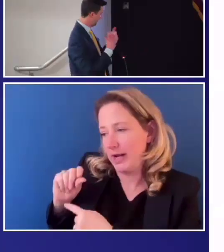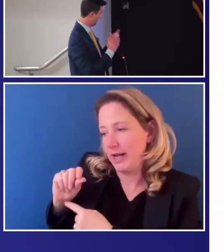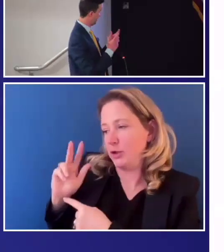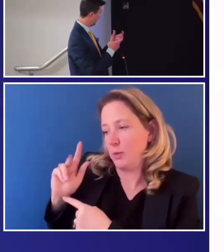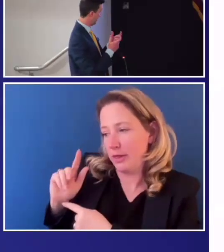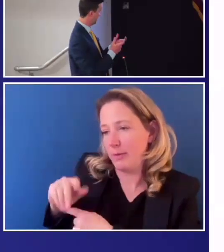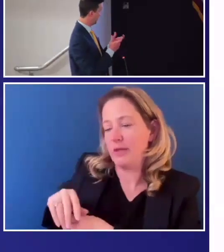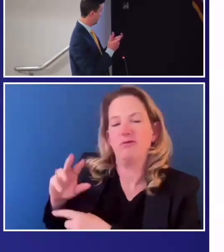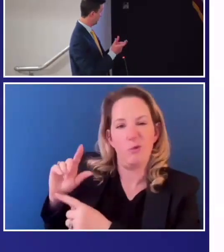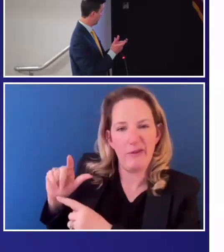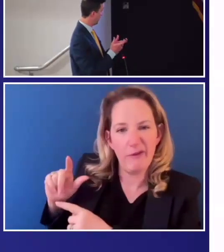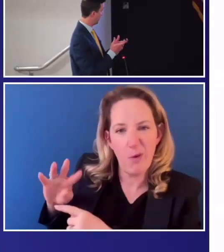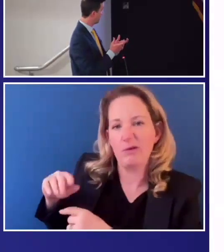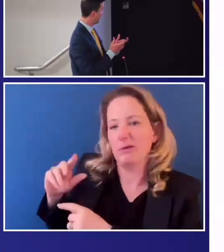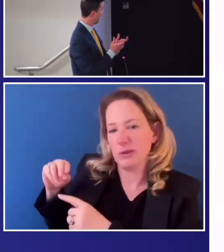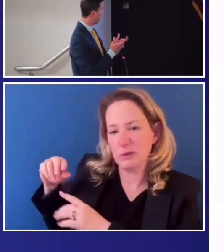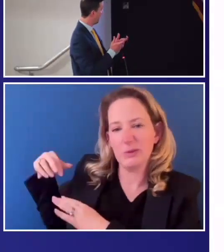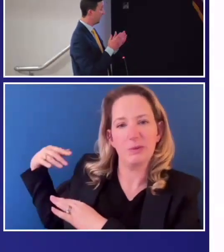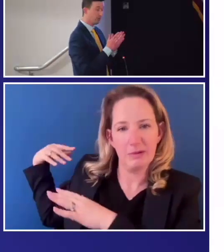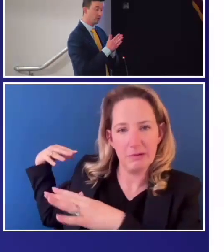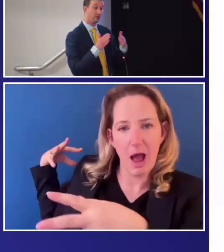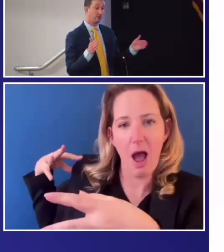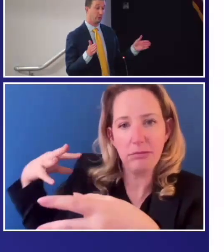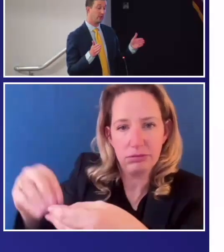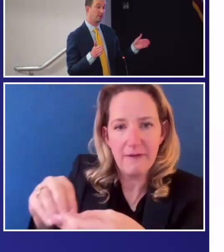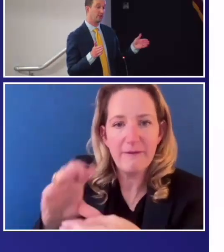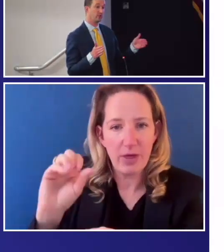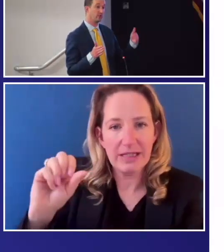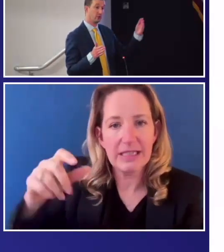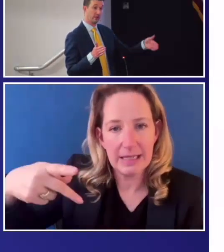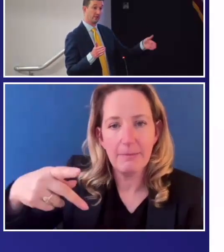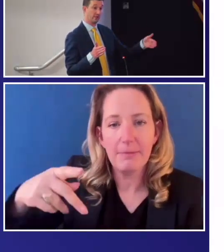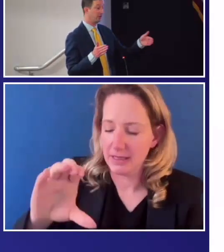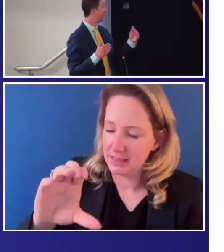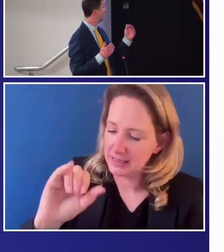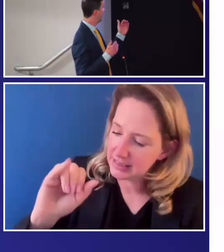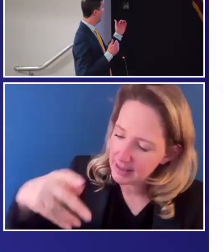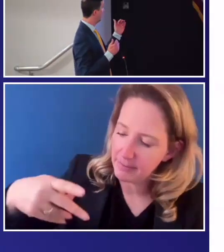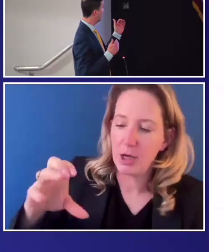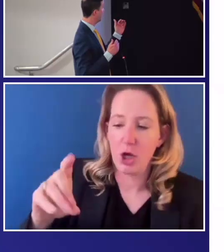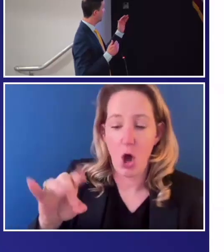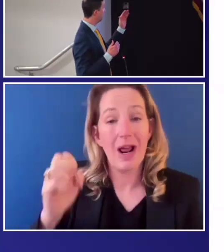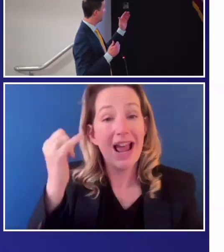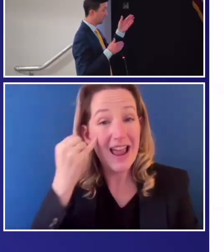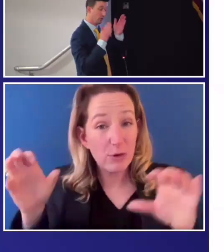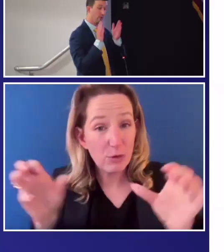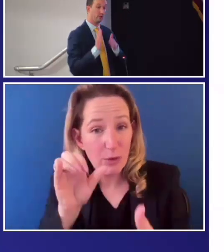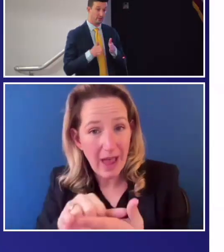at the same six-digit CIP code. And if you do that for four years and you still don't hit 30, then you start over at